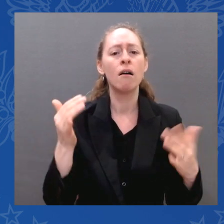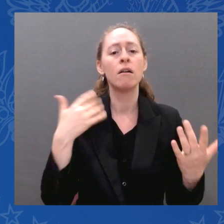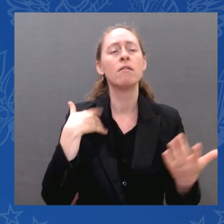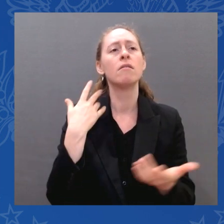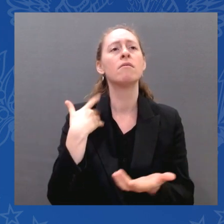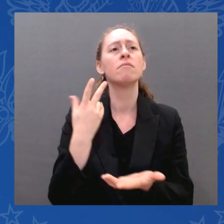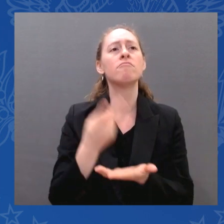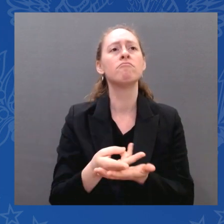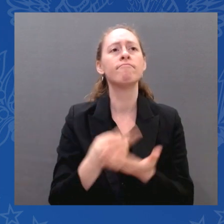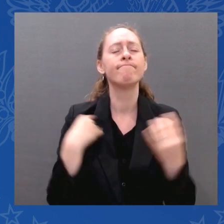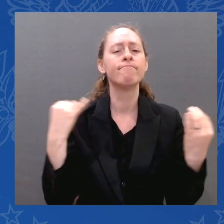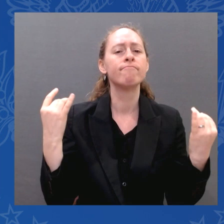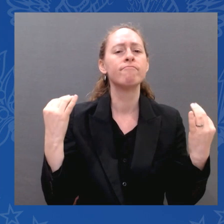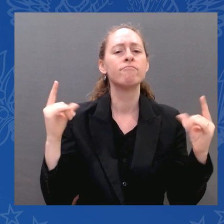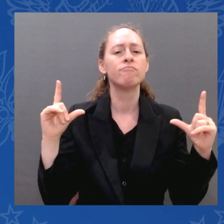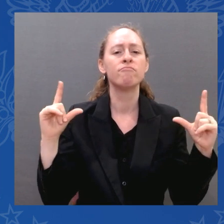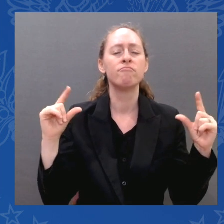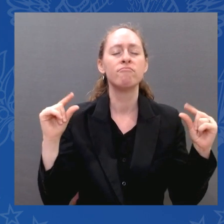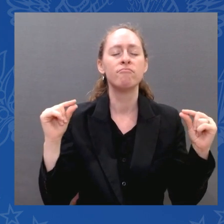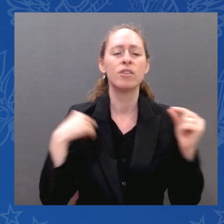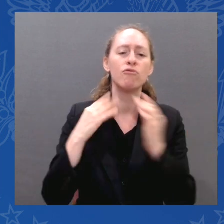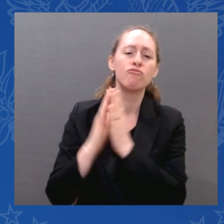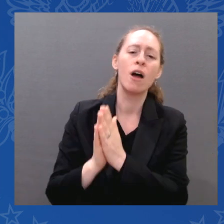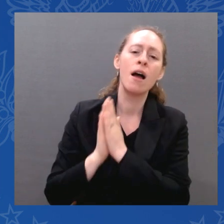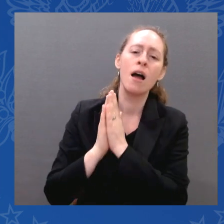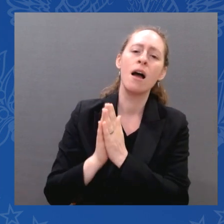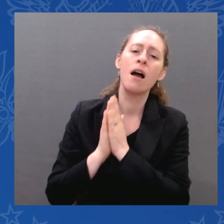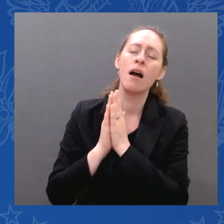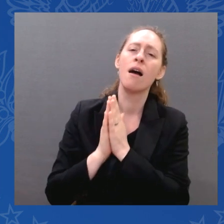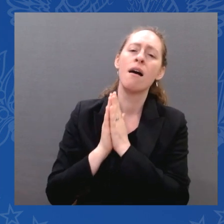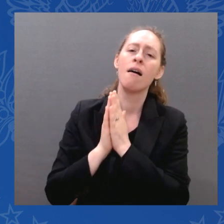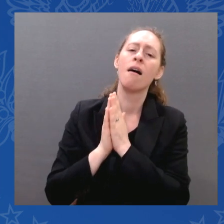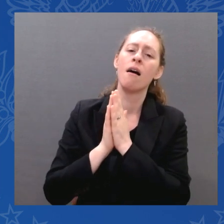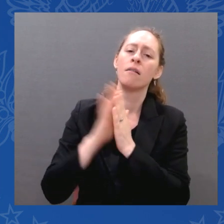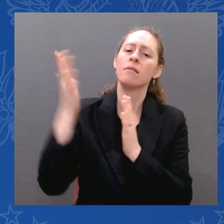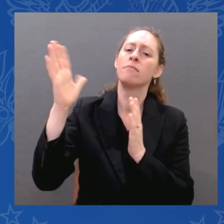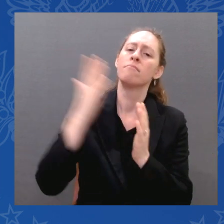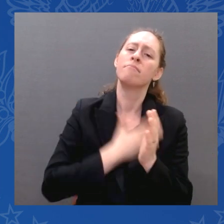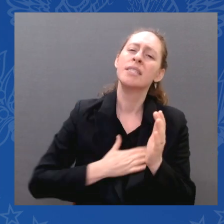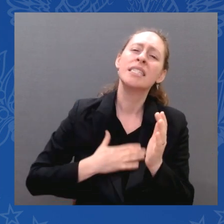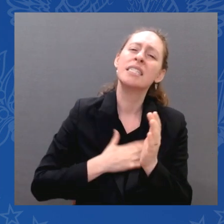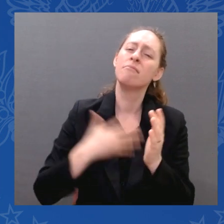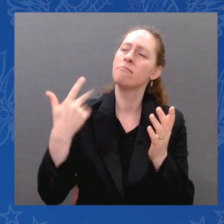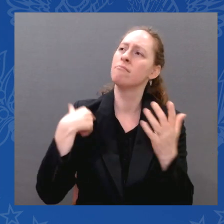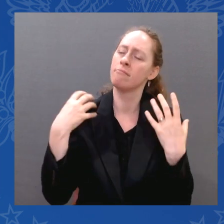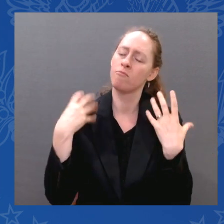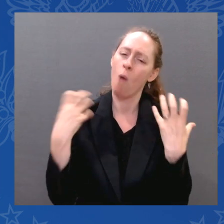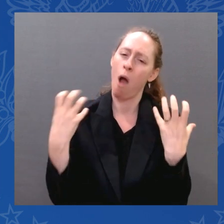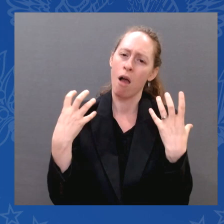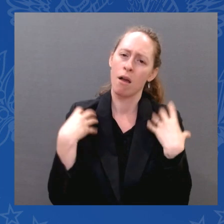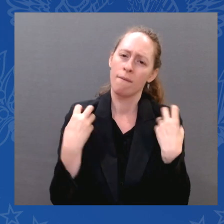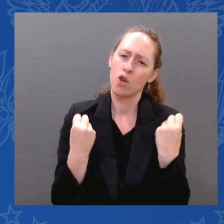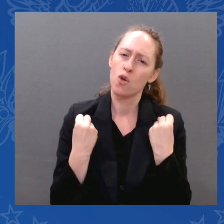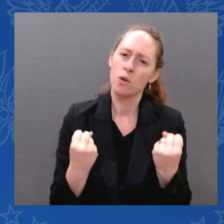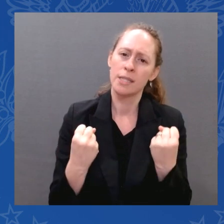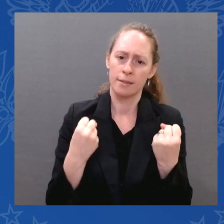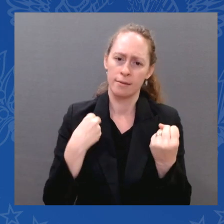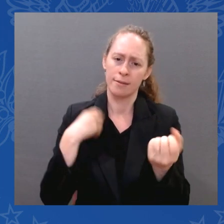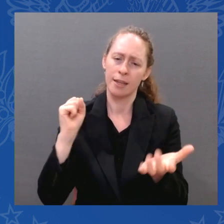I said, please give me the strength to tell my story and I want a child. And today, my son Daniel is seven years old.